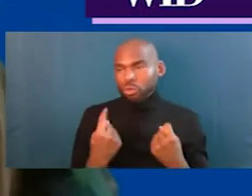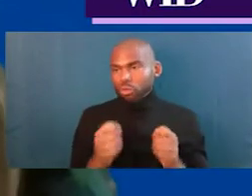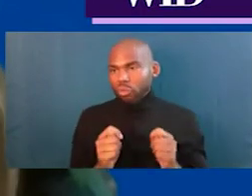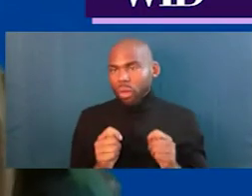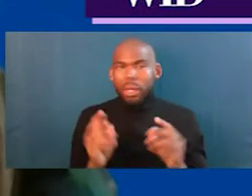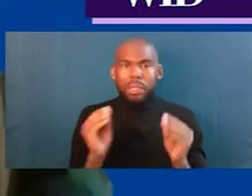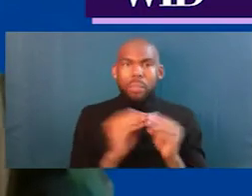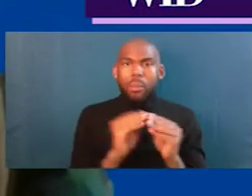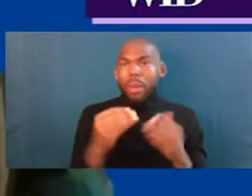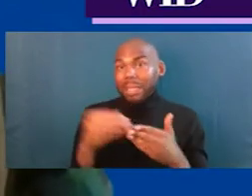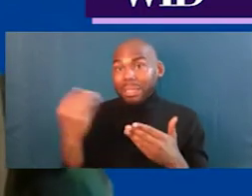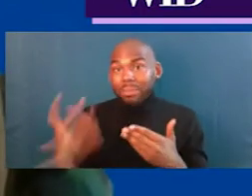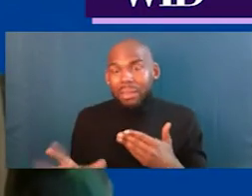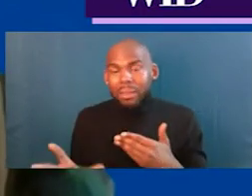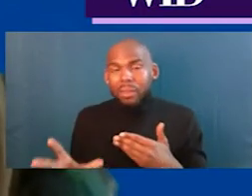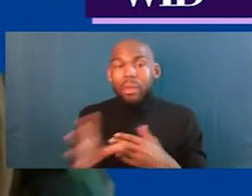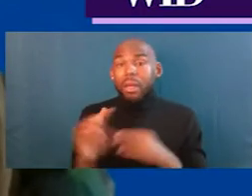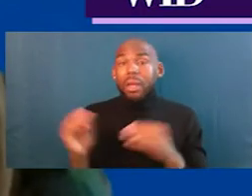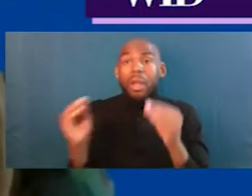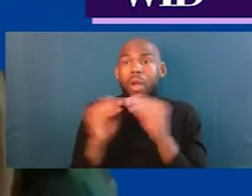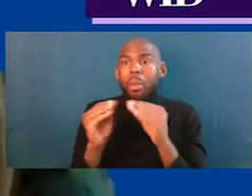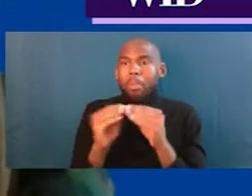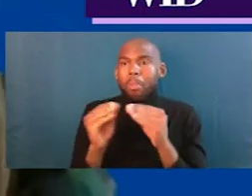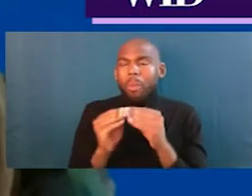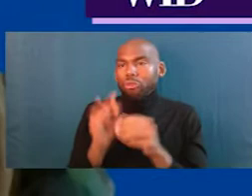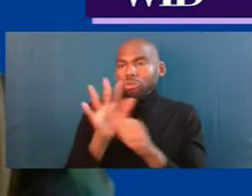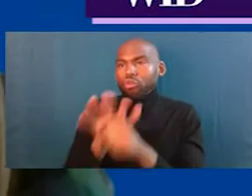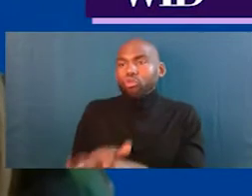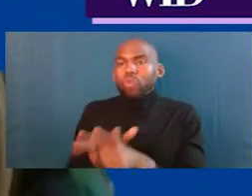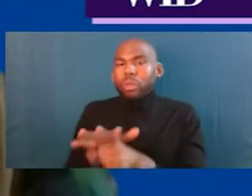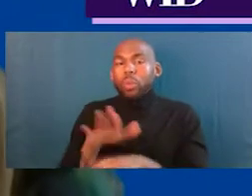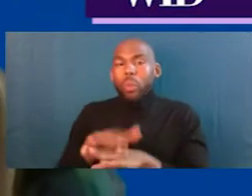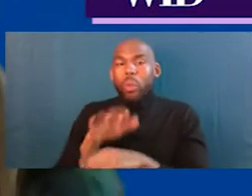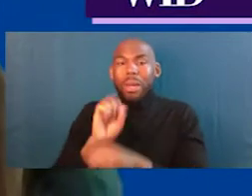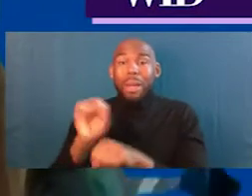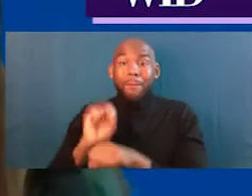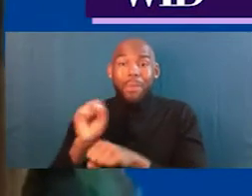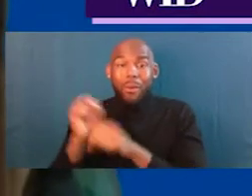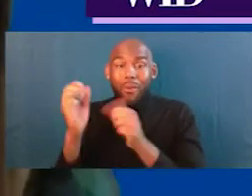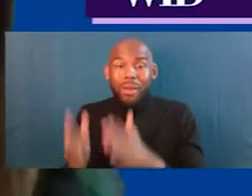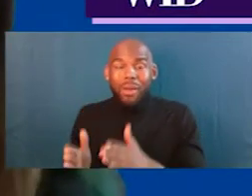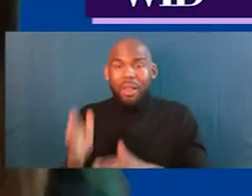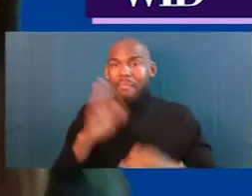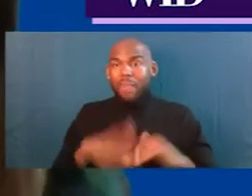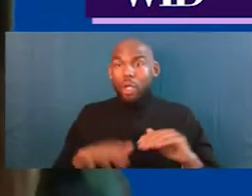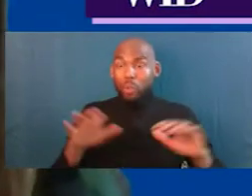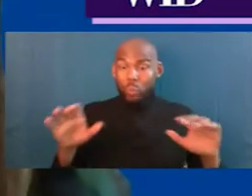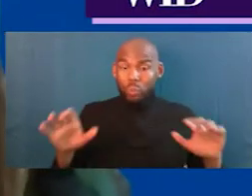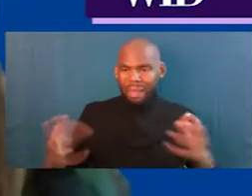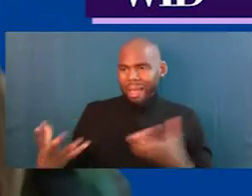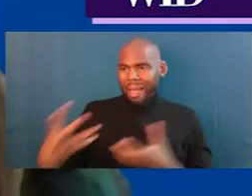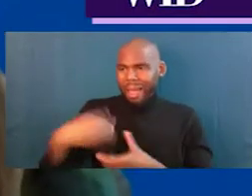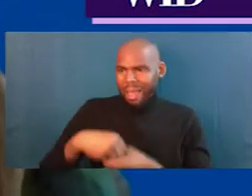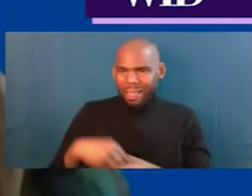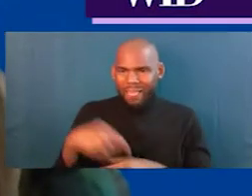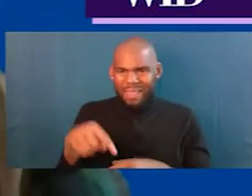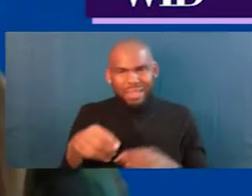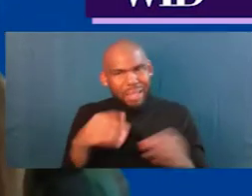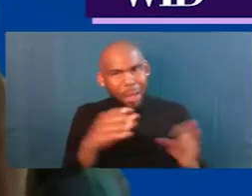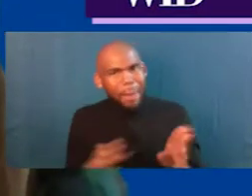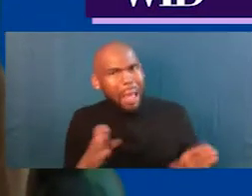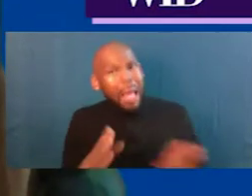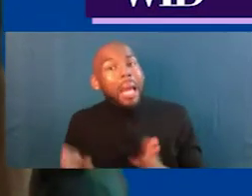expensive and much more wearing on employees than kind of doing this more planfully and